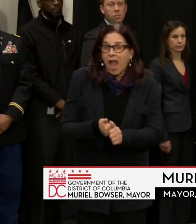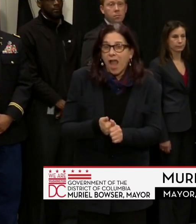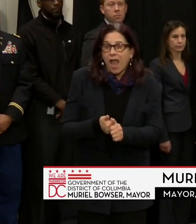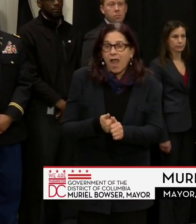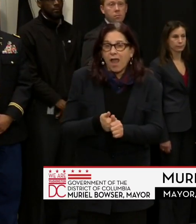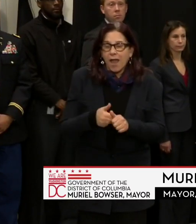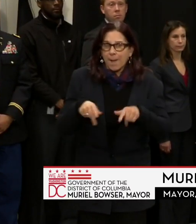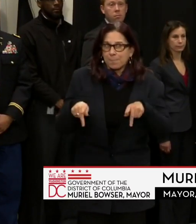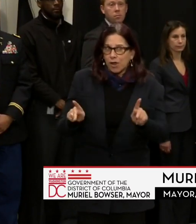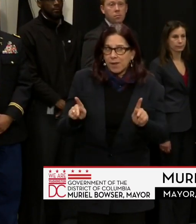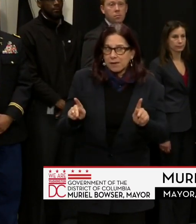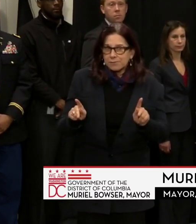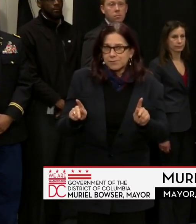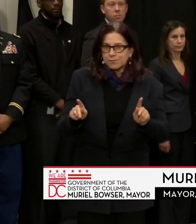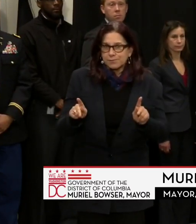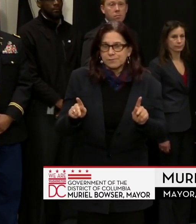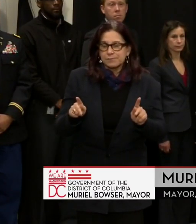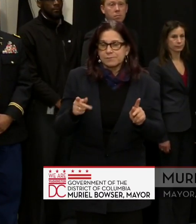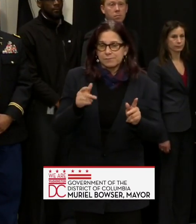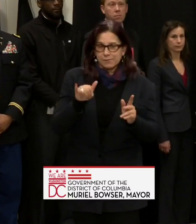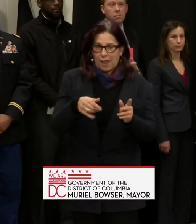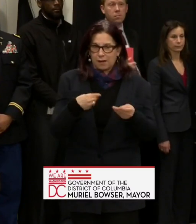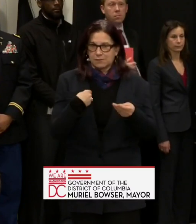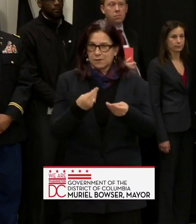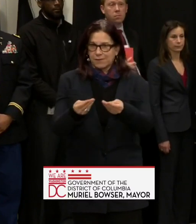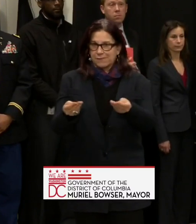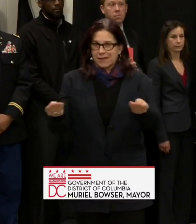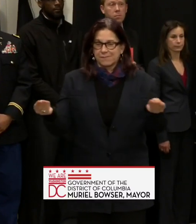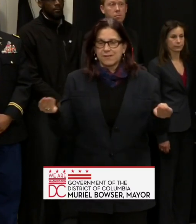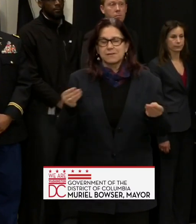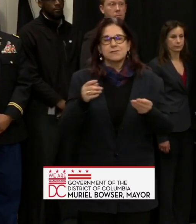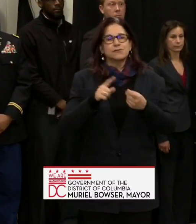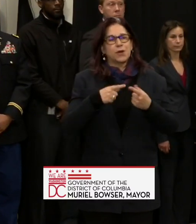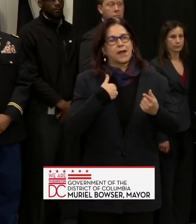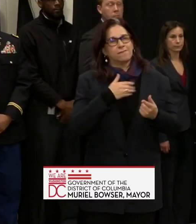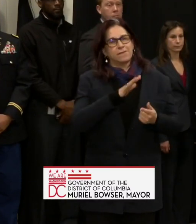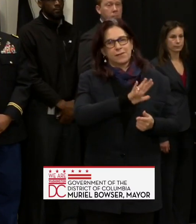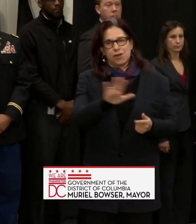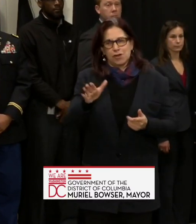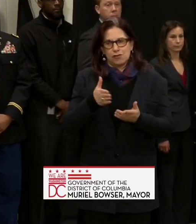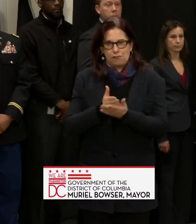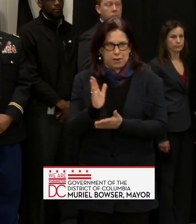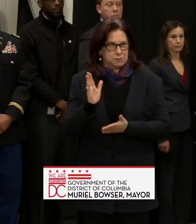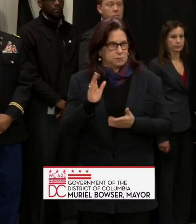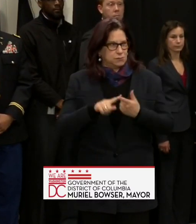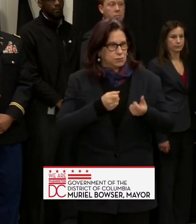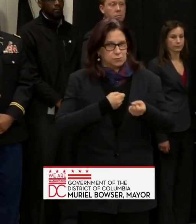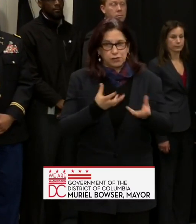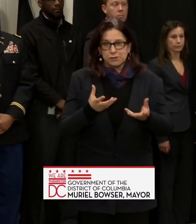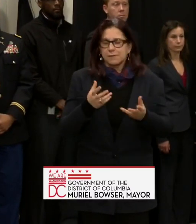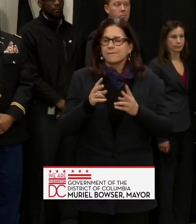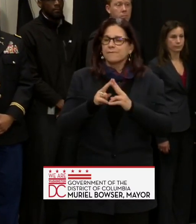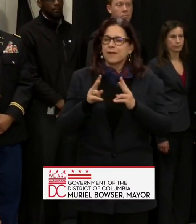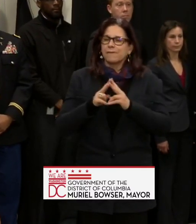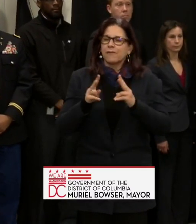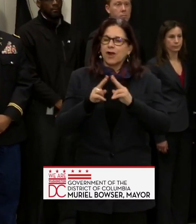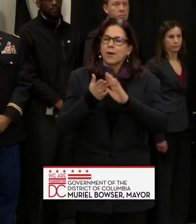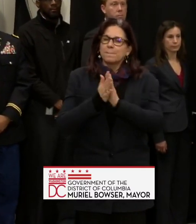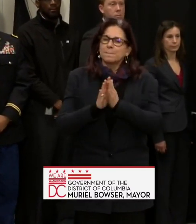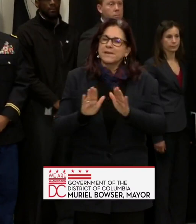RIGHTS PEACEFULLY AND WE WILL BE PREPARED SHOULD ANYBODY CHOOSE NOT TO. YES, SIR?